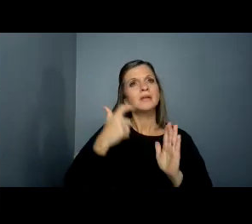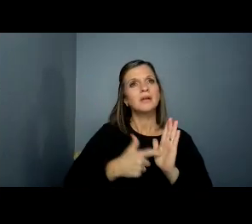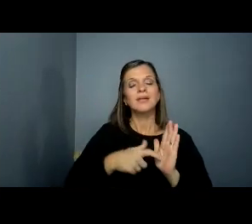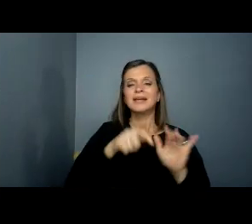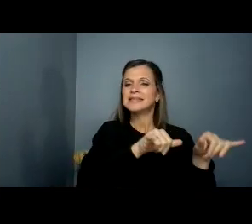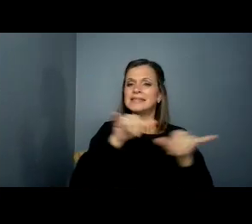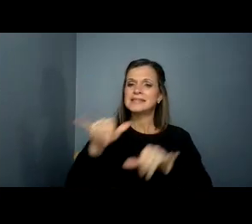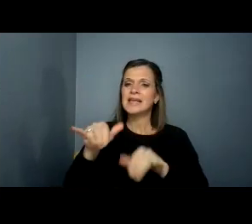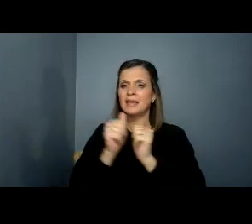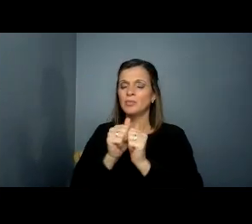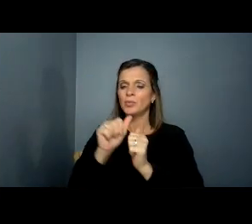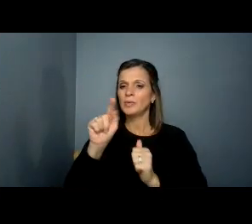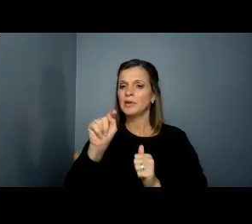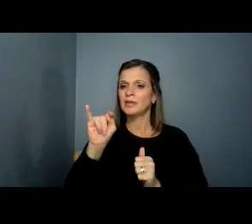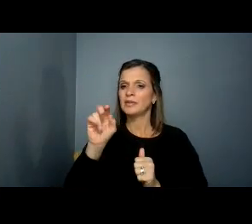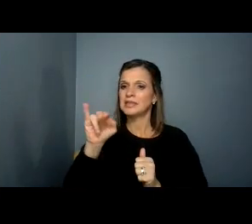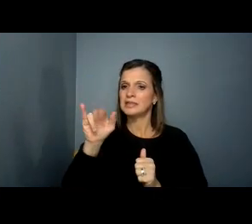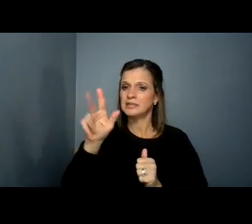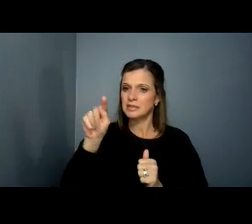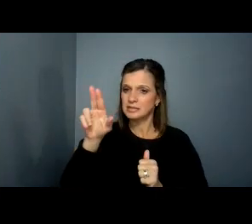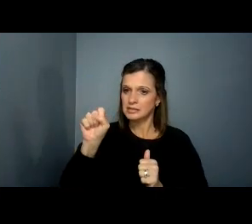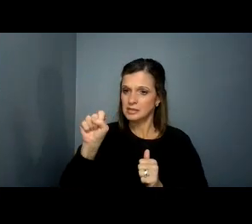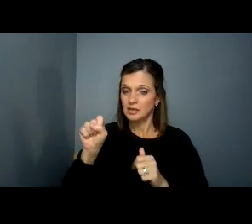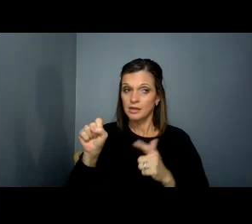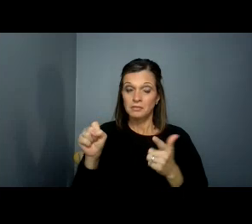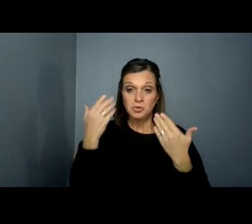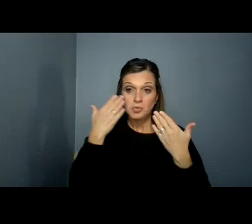You never know how good they're gonna do before. Sometimes they can do great,